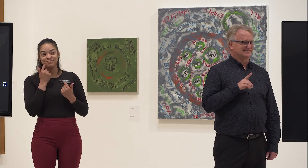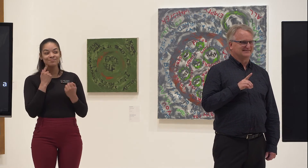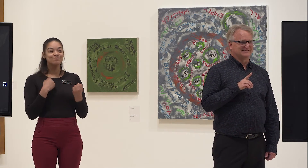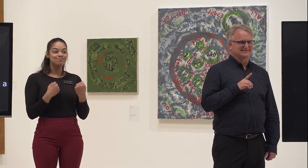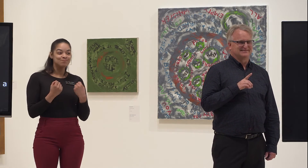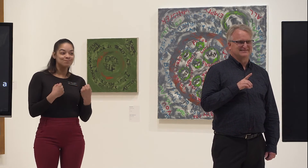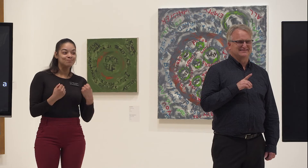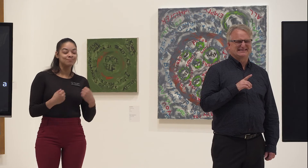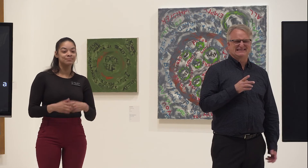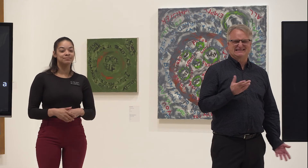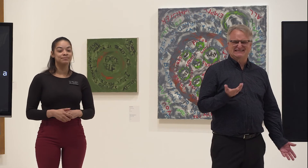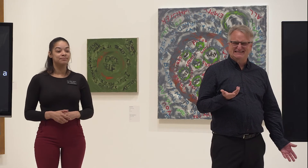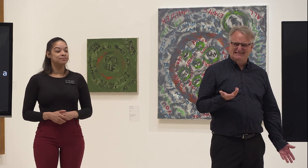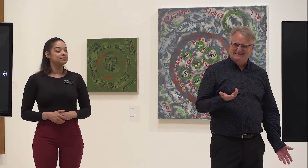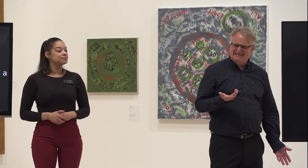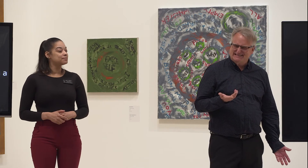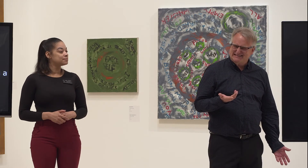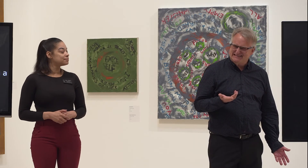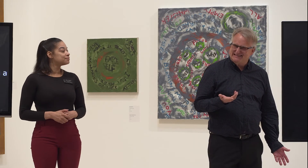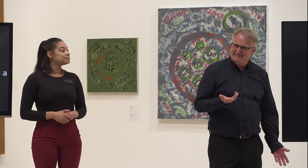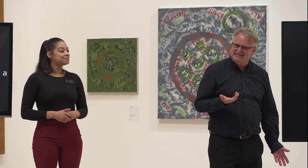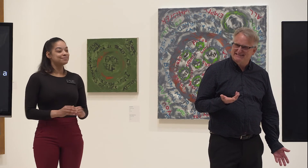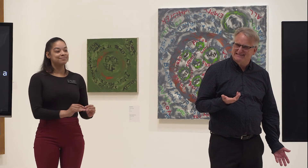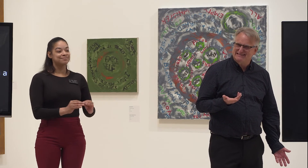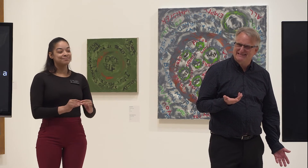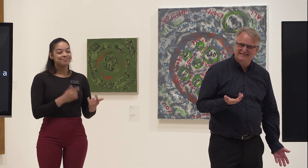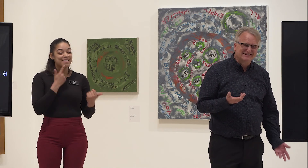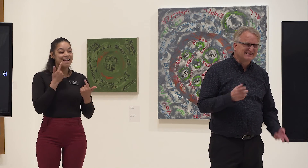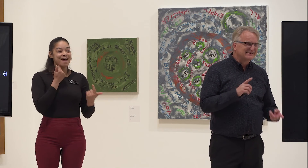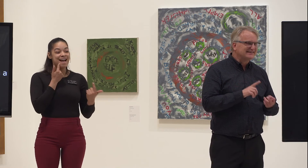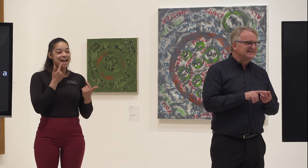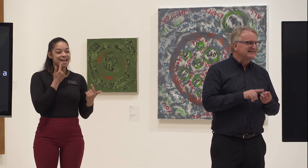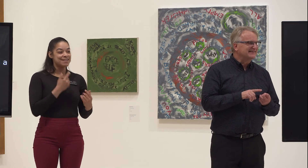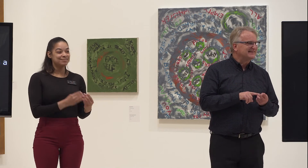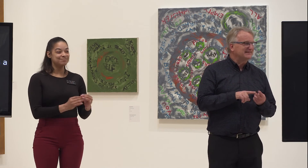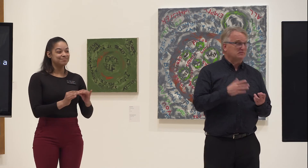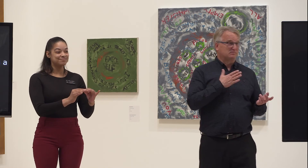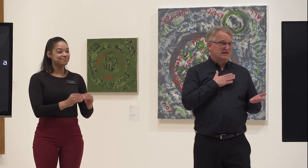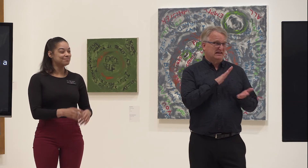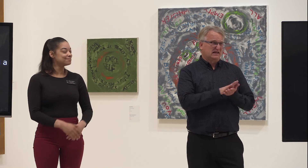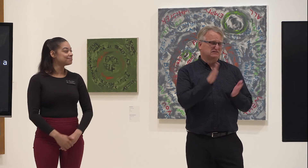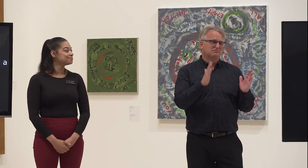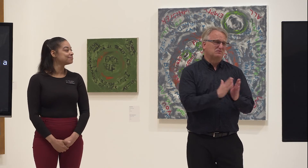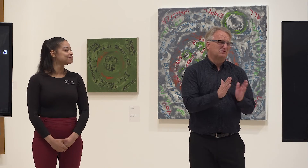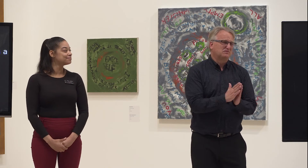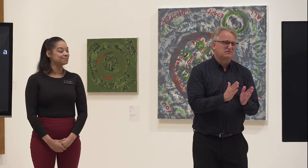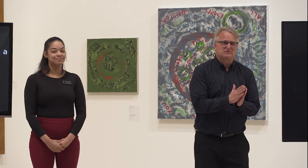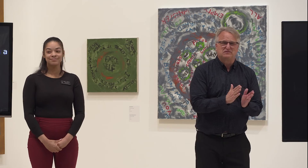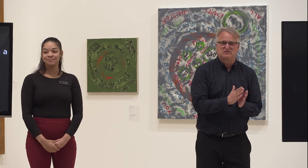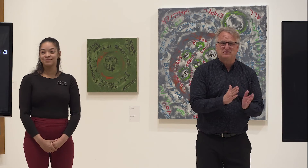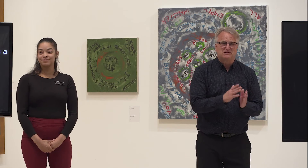Do you stand there and smile awkwardly at people? Because then Deaf people are going to think you're just weird. Right?